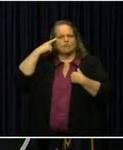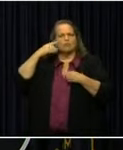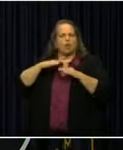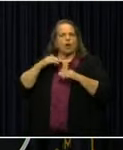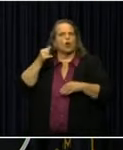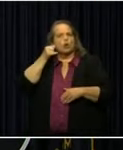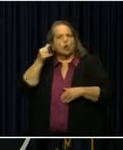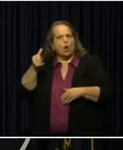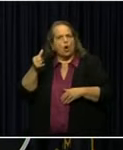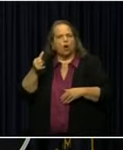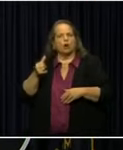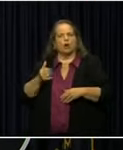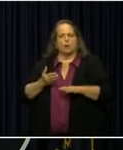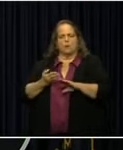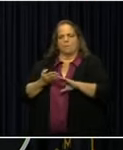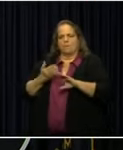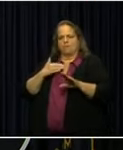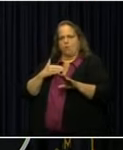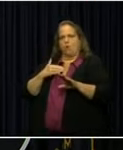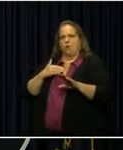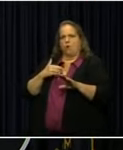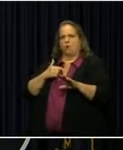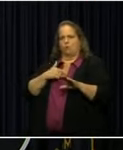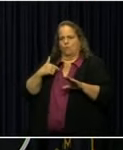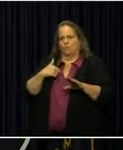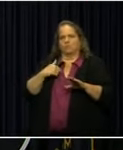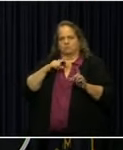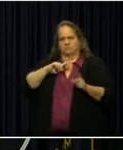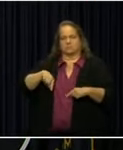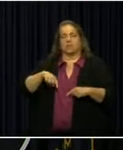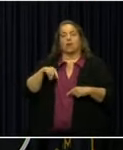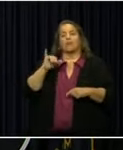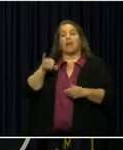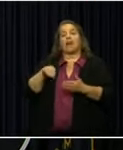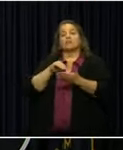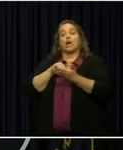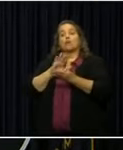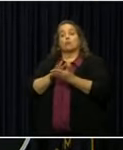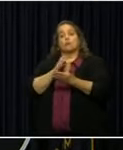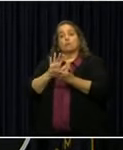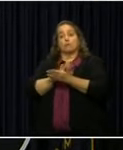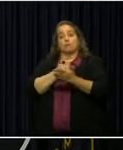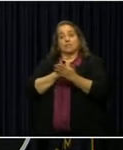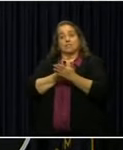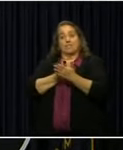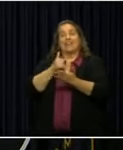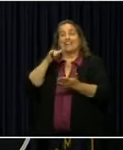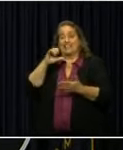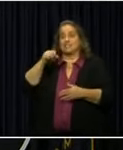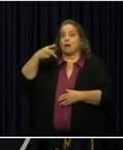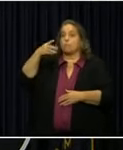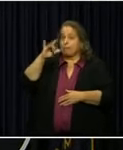BUT EVEN BEFORE THE PHASES, THE PLAN PUT OUT BY THE WHITE HOUSE